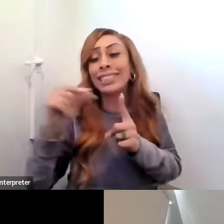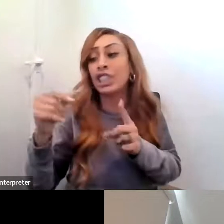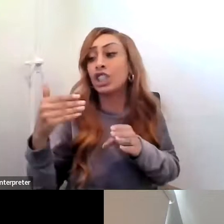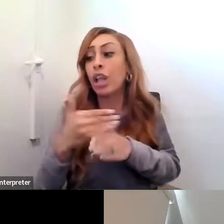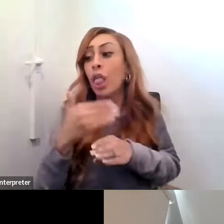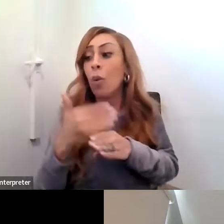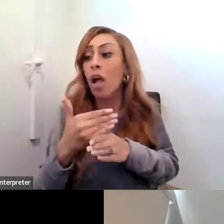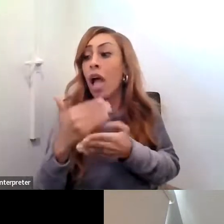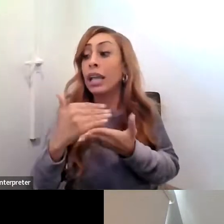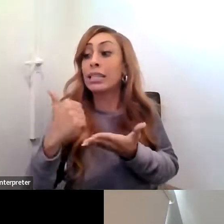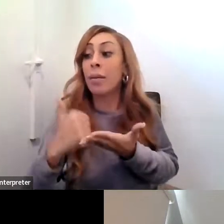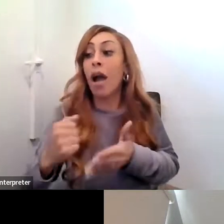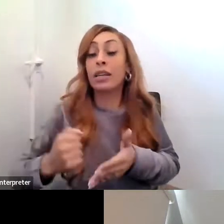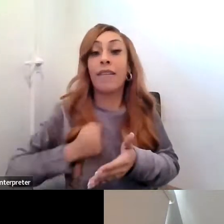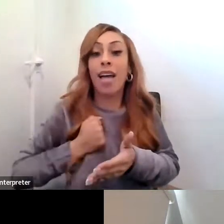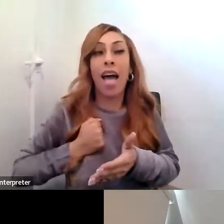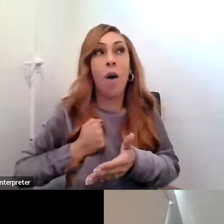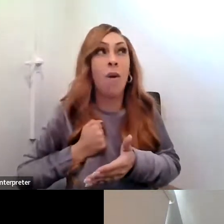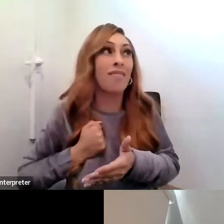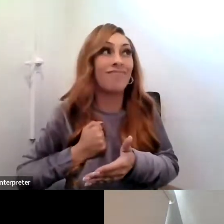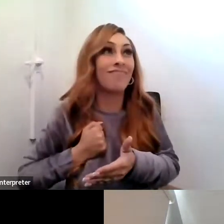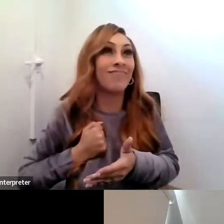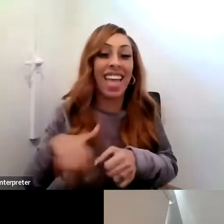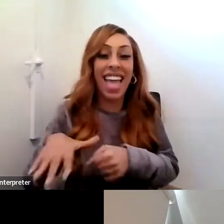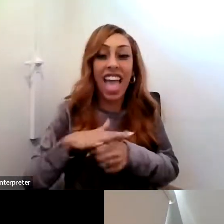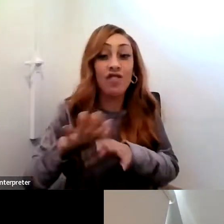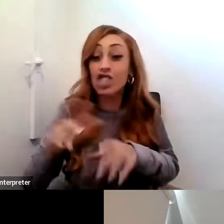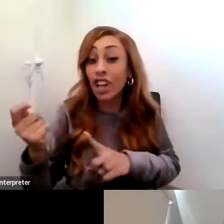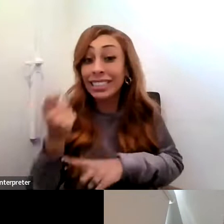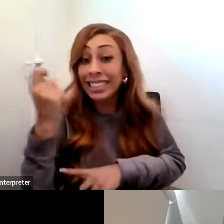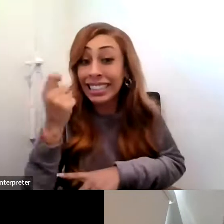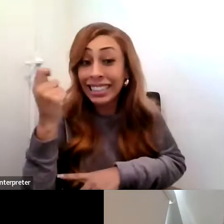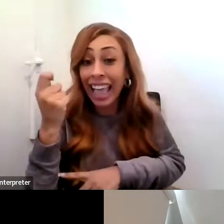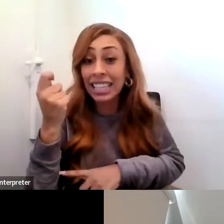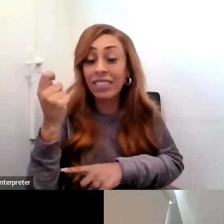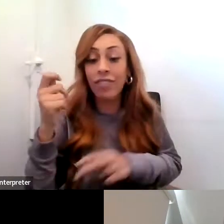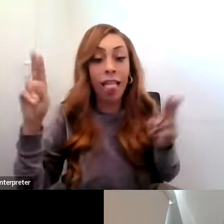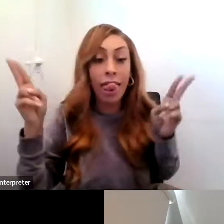that is less successful than it needs to be, because of the historic and very current lack of diversity of people